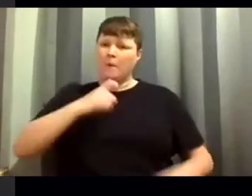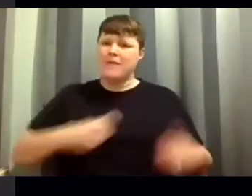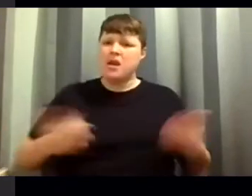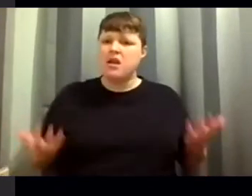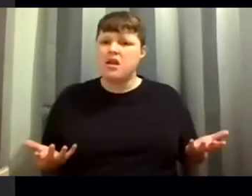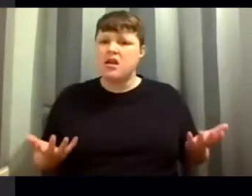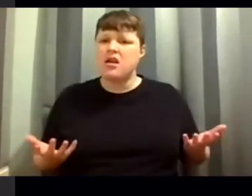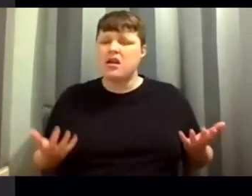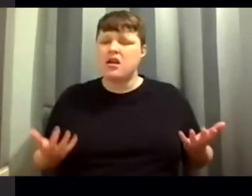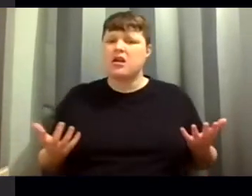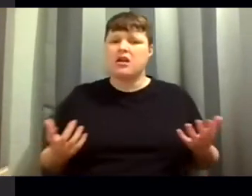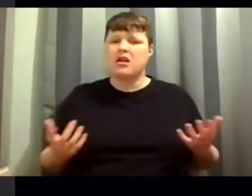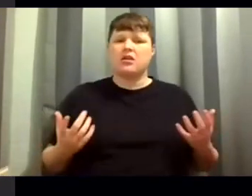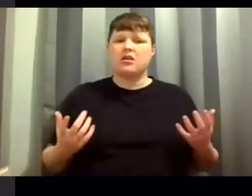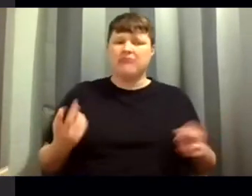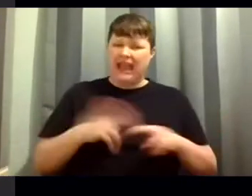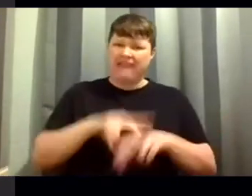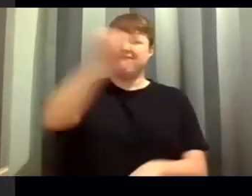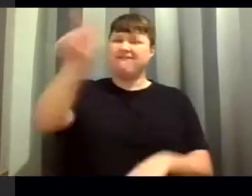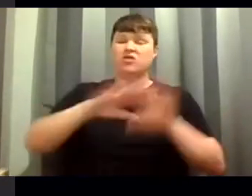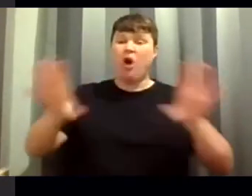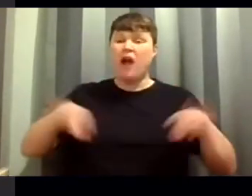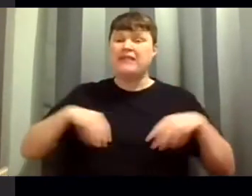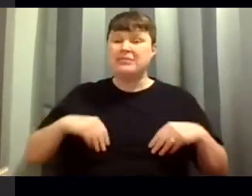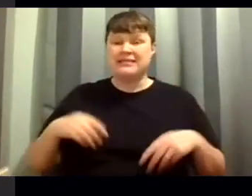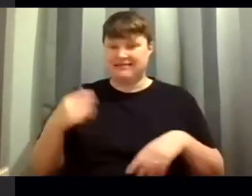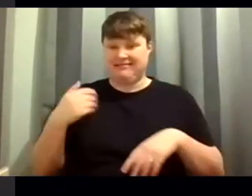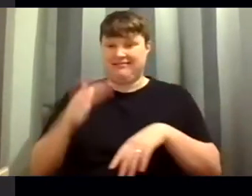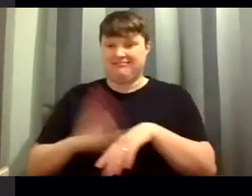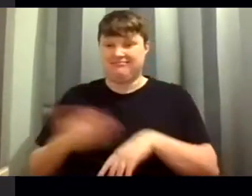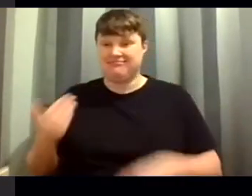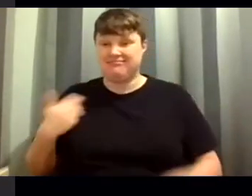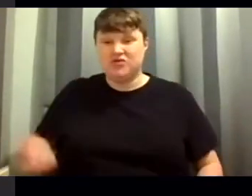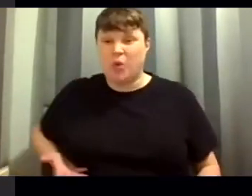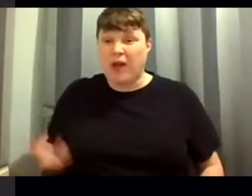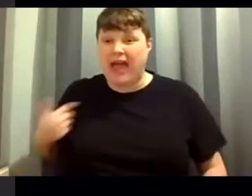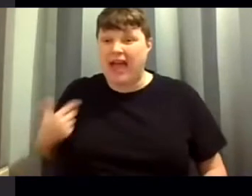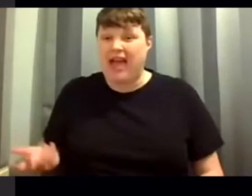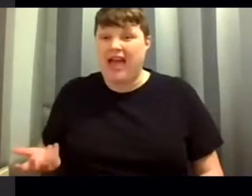accepting, then I don't really care. And also, some people might be concerned about me,